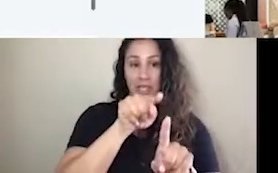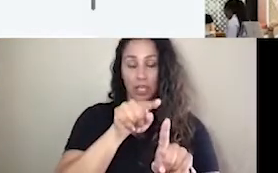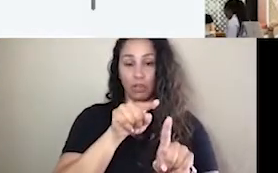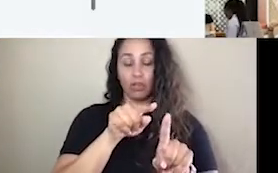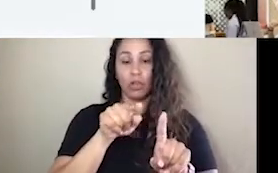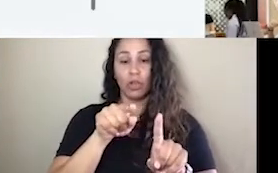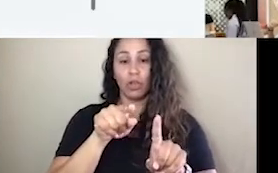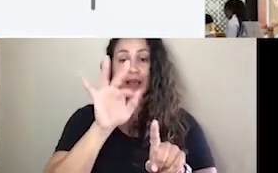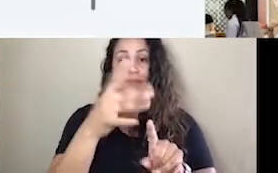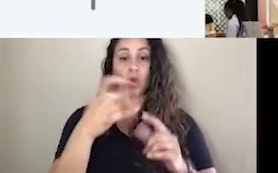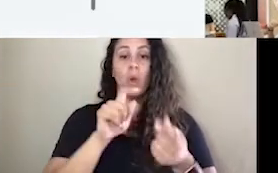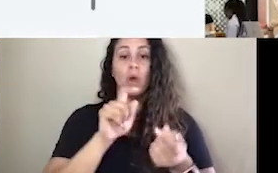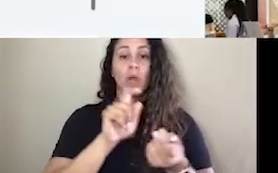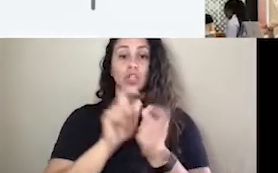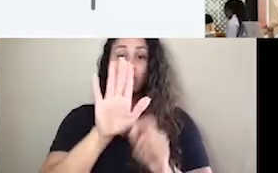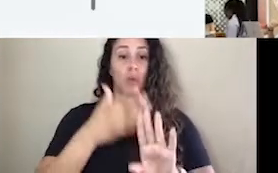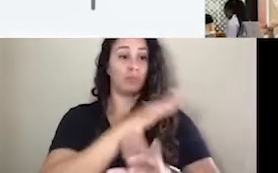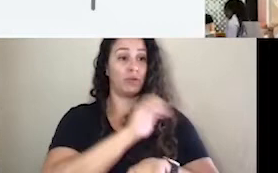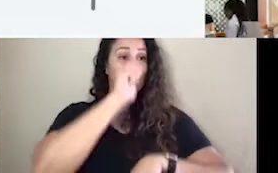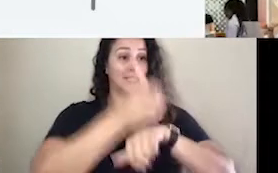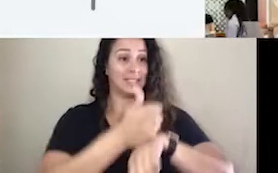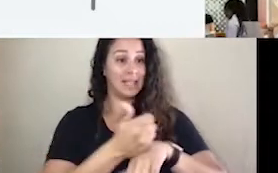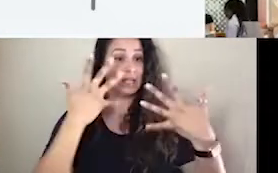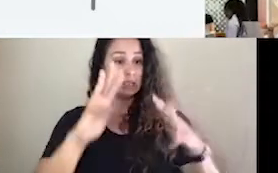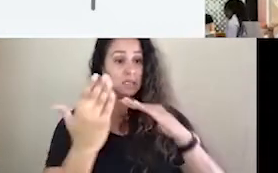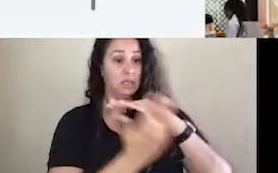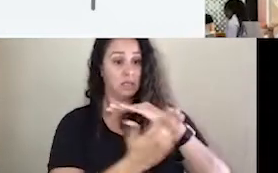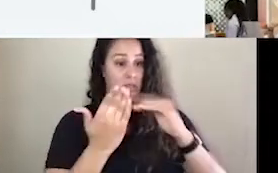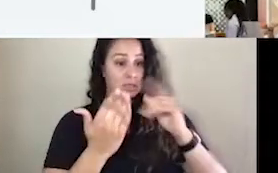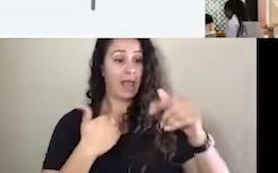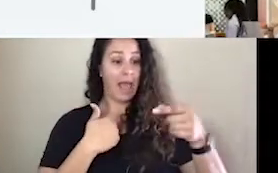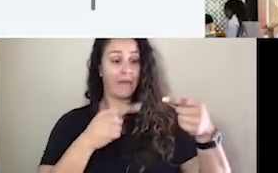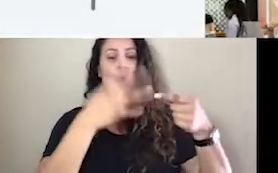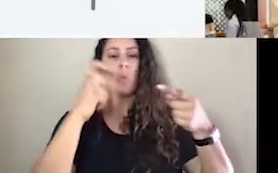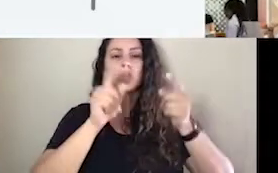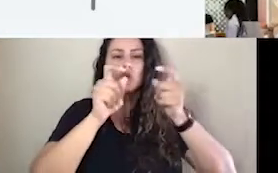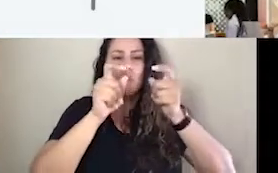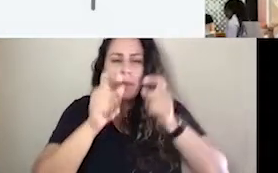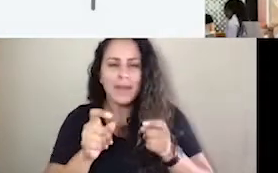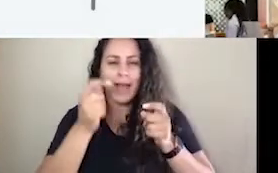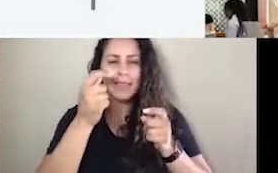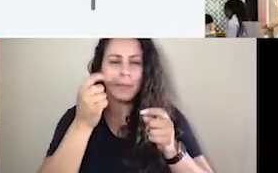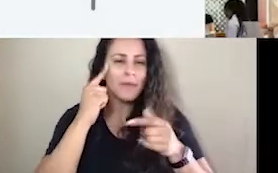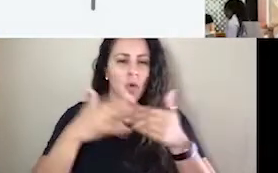WANT ONE MODULE INSTANCE TO LOOK DIFFERENT THAN THE REST. THEY ARE ABLE TO DO THAT AND HAVE THAT CONTROL.